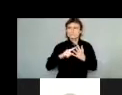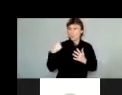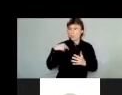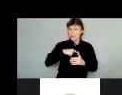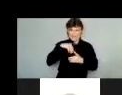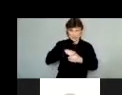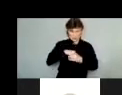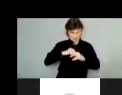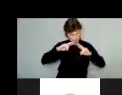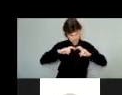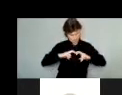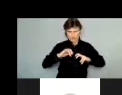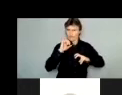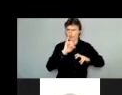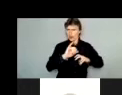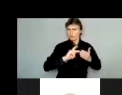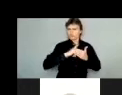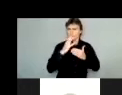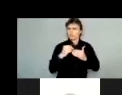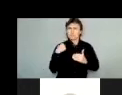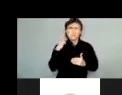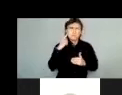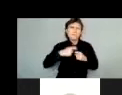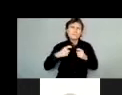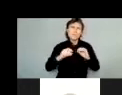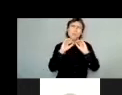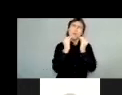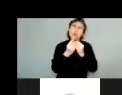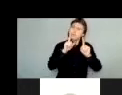And I expect that what we hear through organizational reports and through the programs that we're